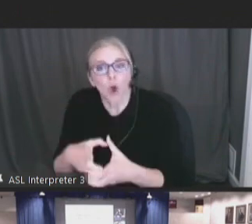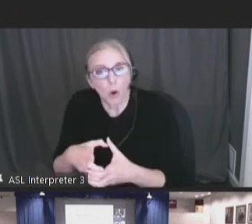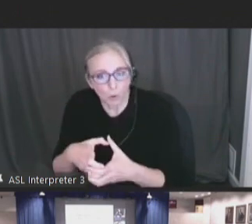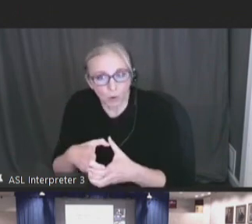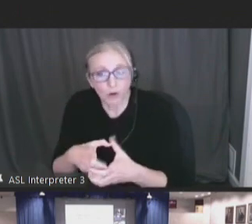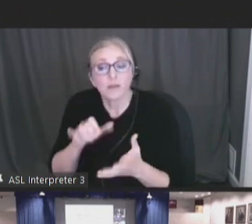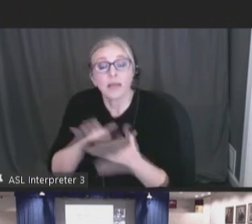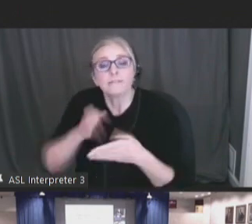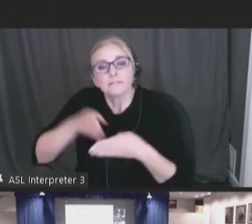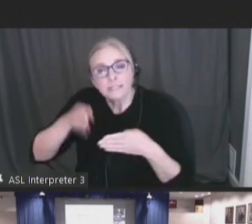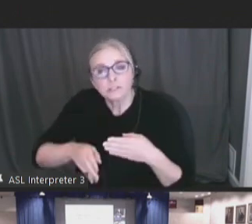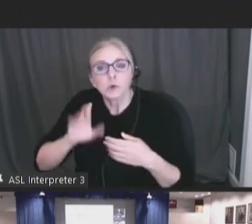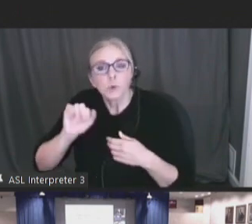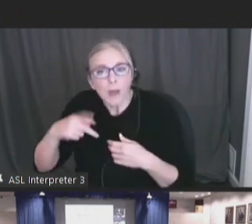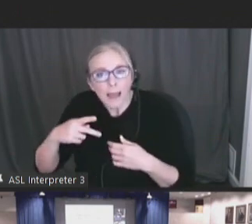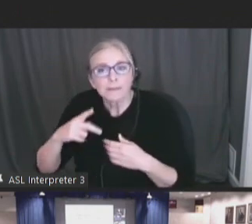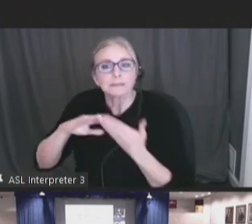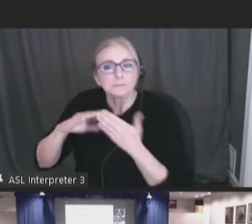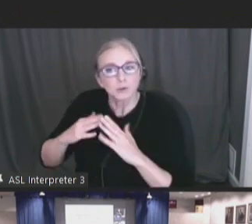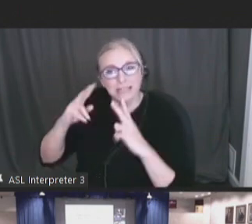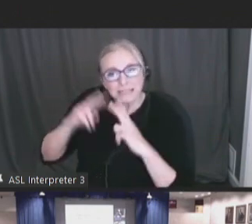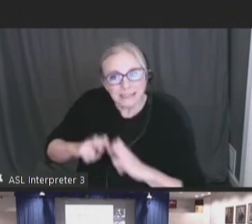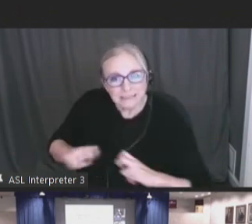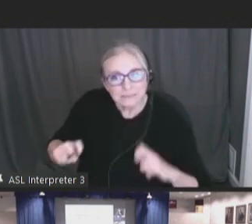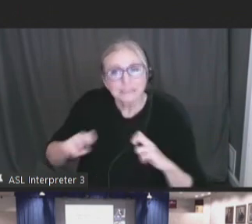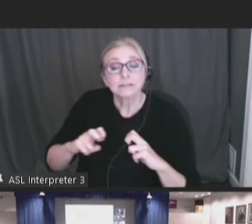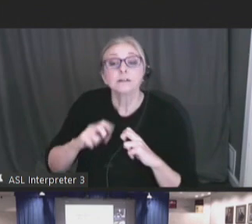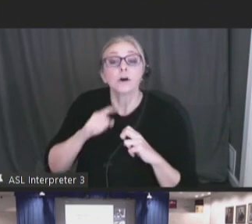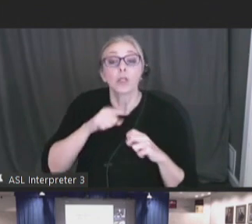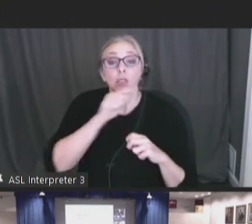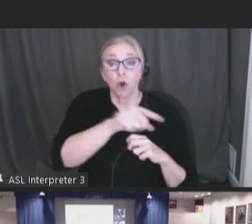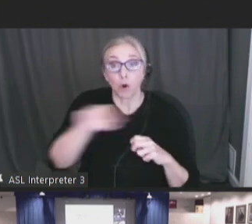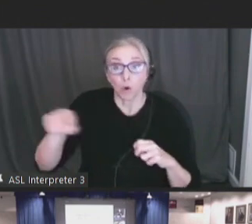completed a rapid community assessment. Those sites were Santa Cruz, California,